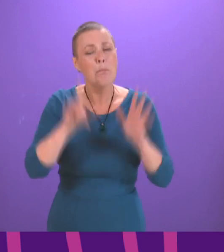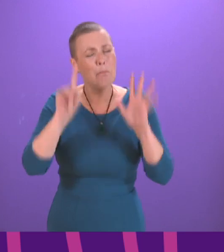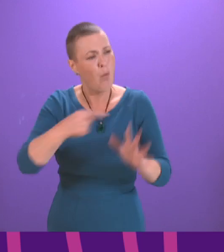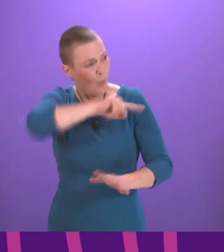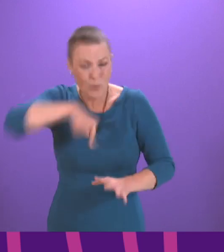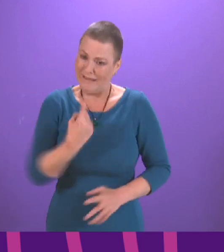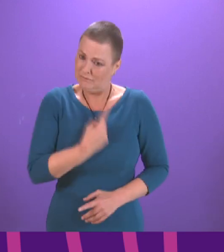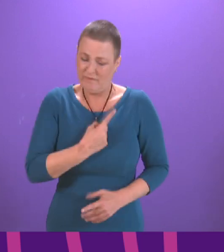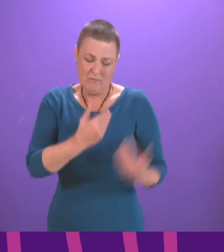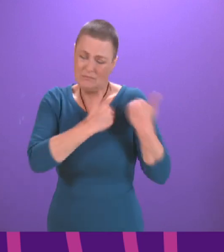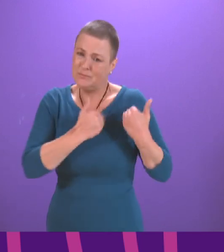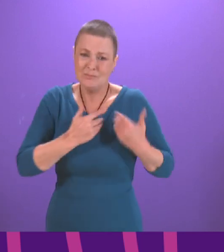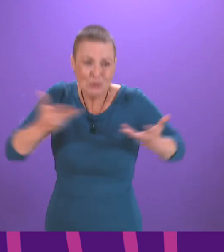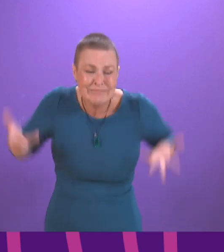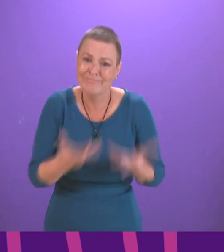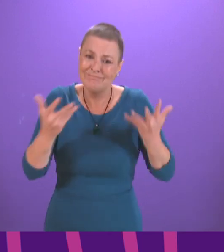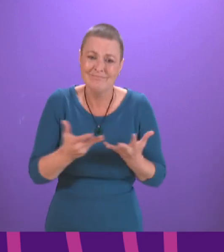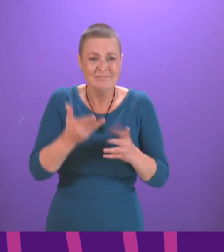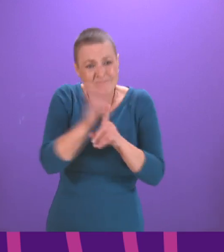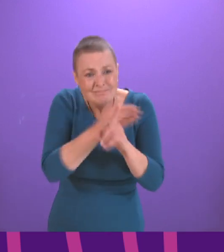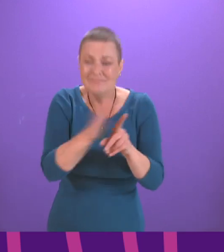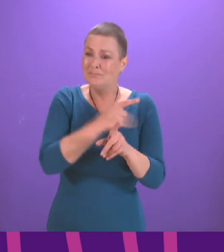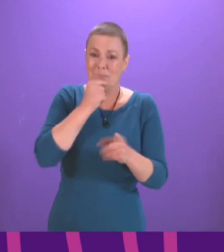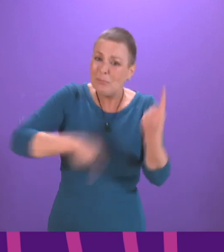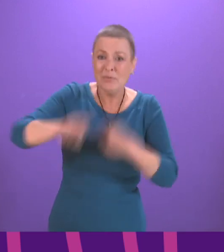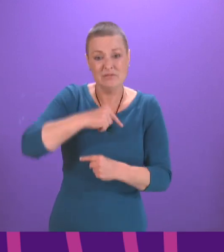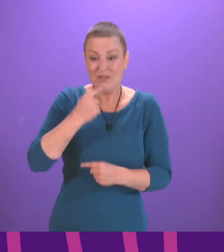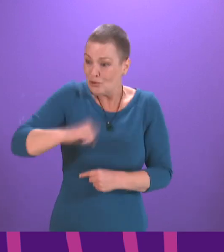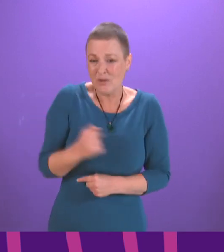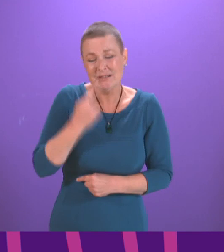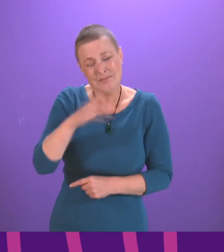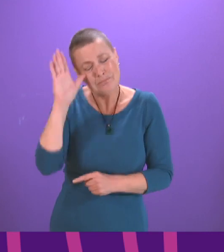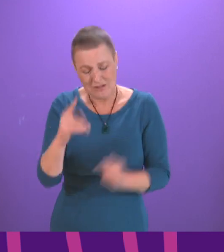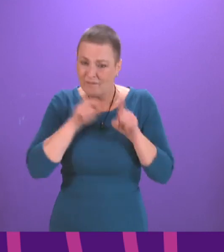Scotland to take the restrictions seriously and comply with them to keep one another safe,